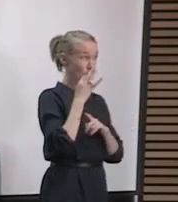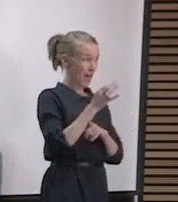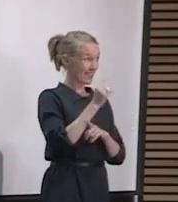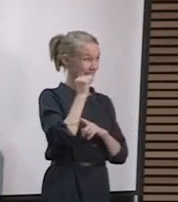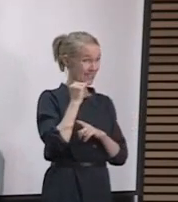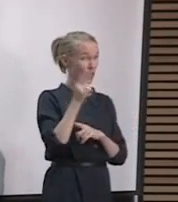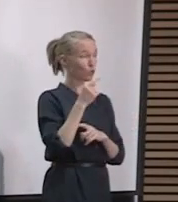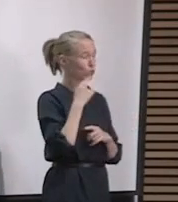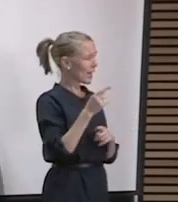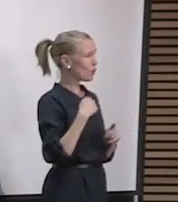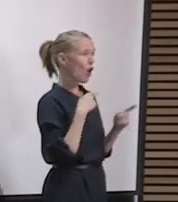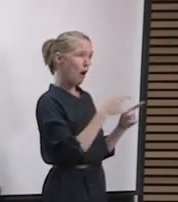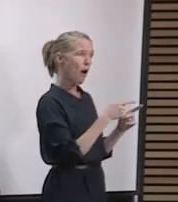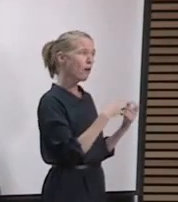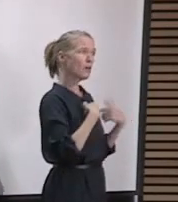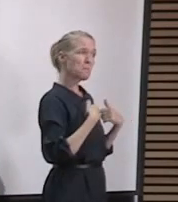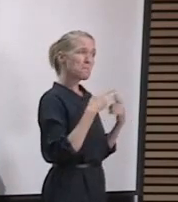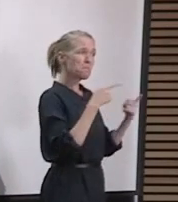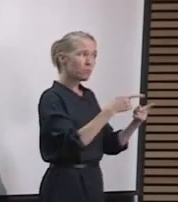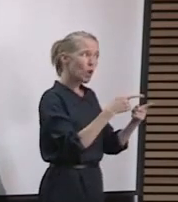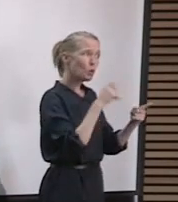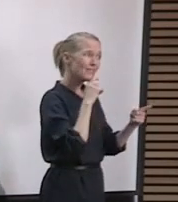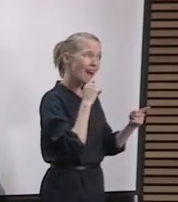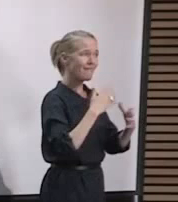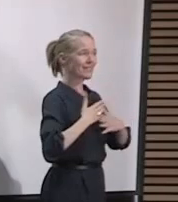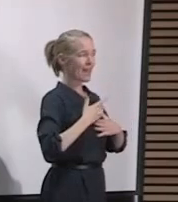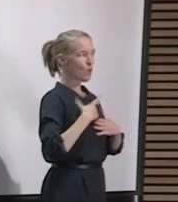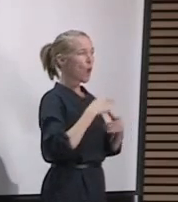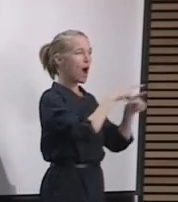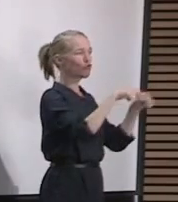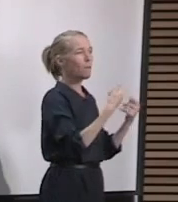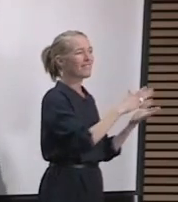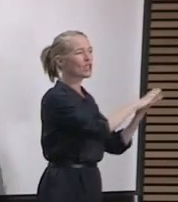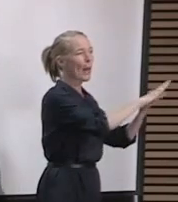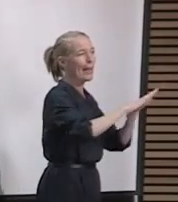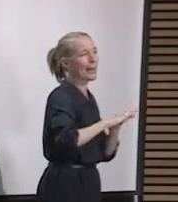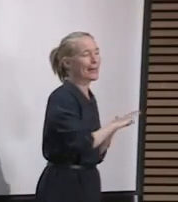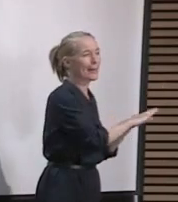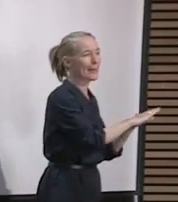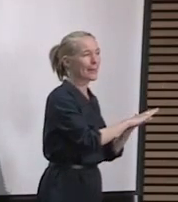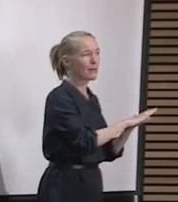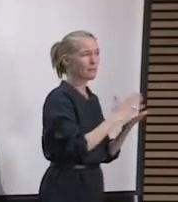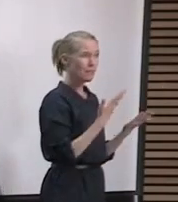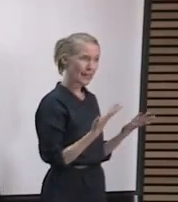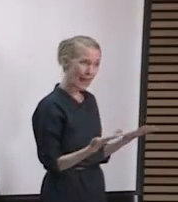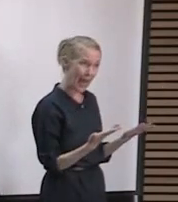rooms... They only entered empty rooms?